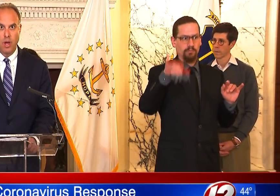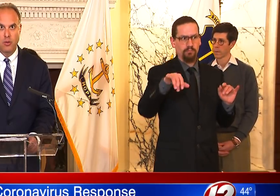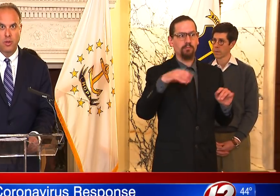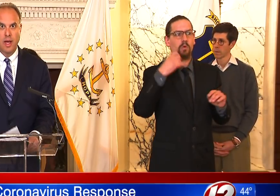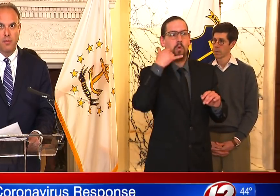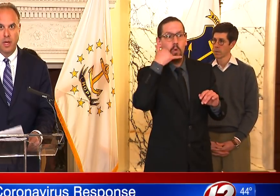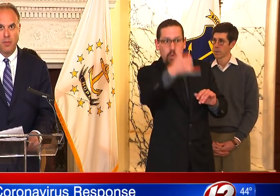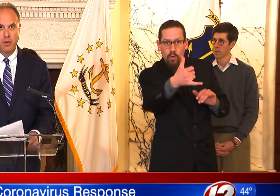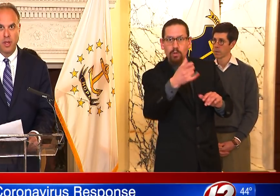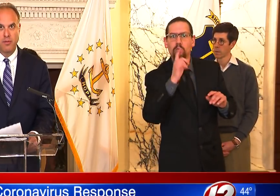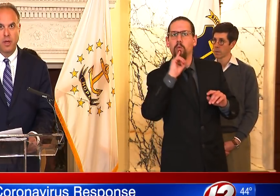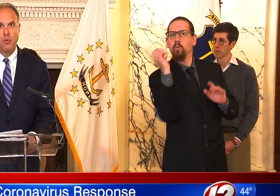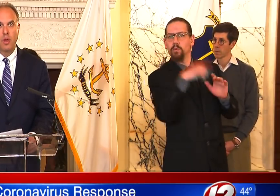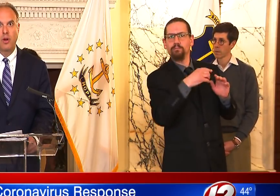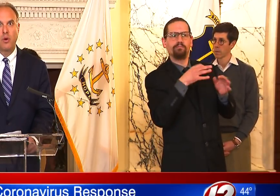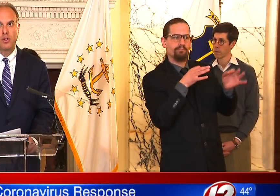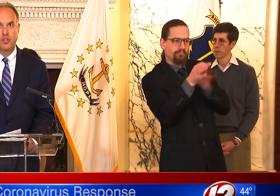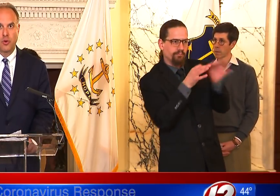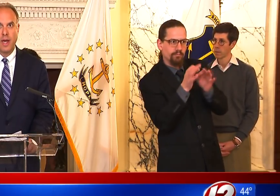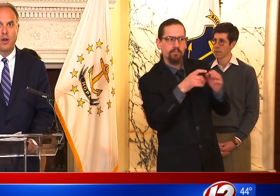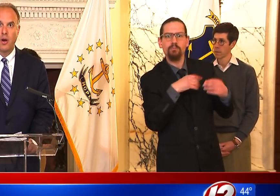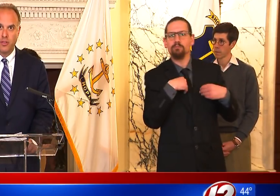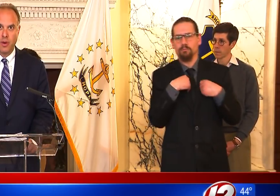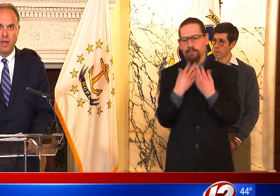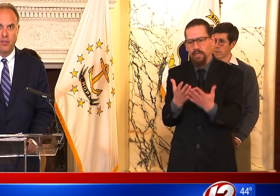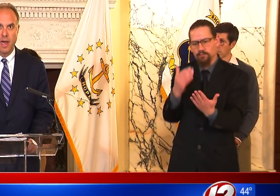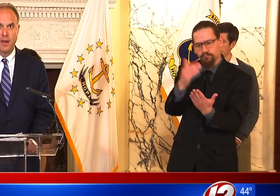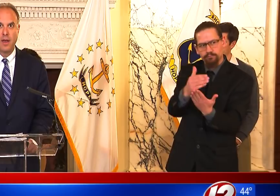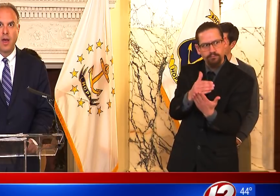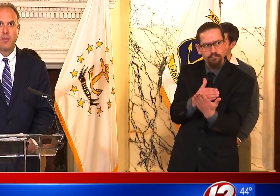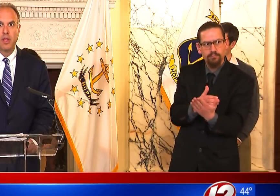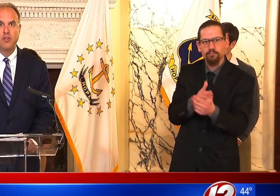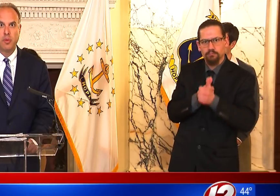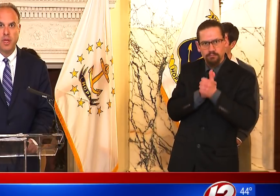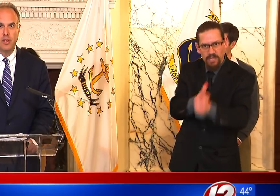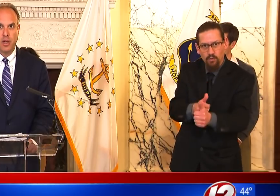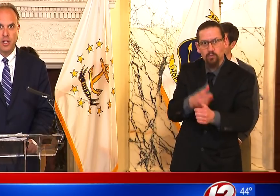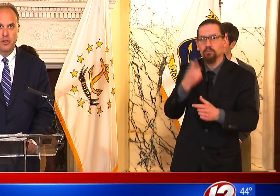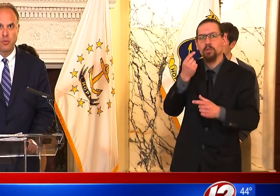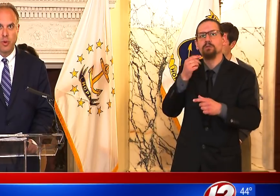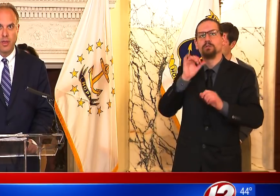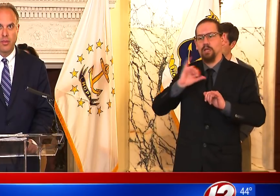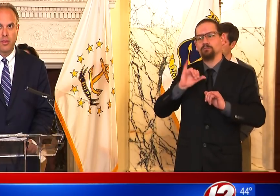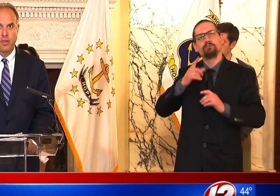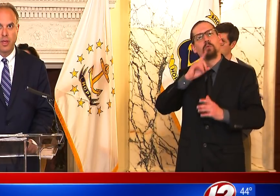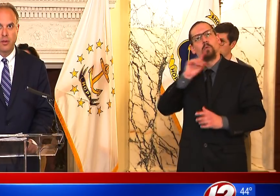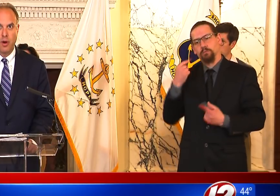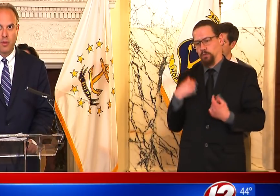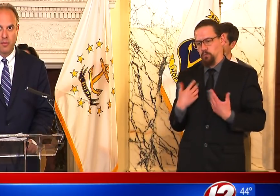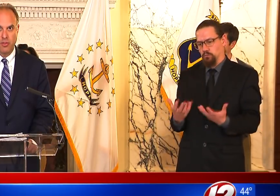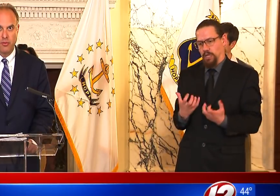DOING ADVANCED ORDERS VIA A WEBSITE OR VIA PHONE IN TO THAT RETAIL LOCATION AND WANT TO